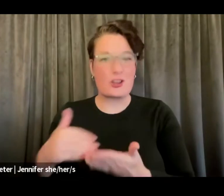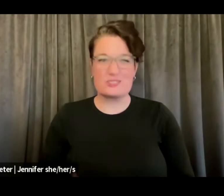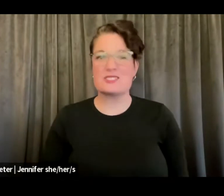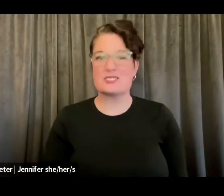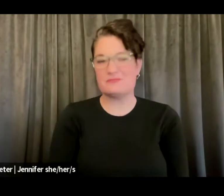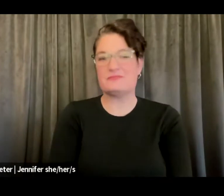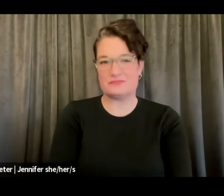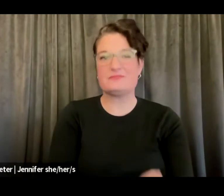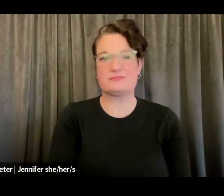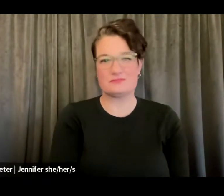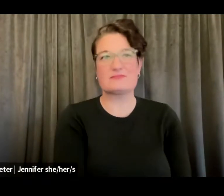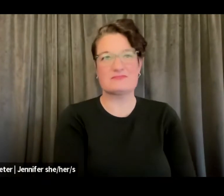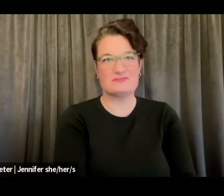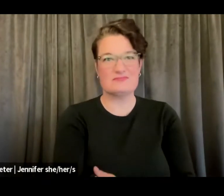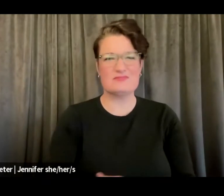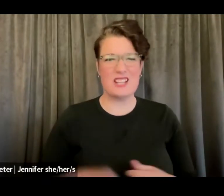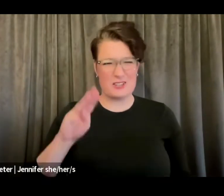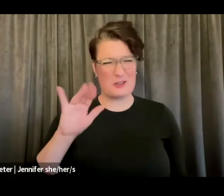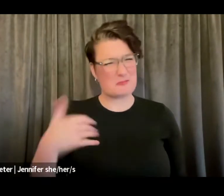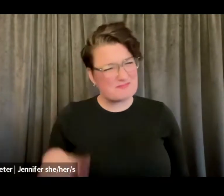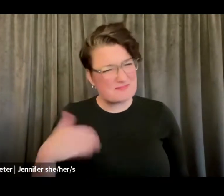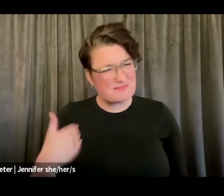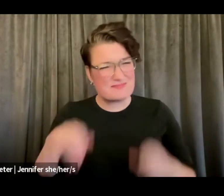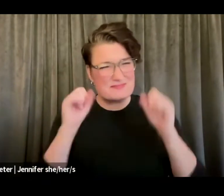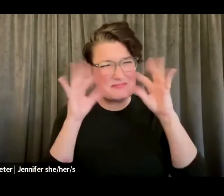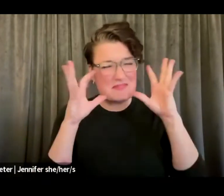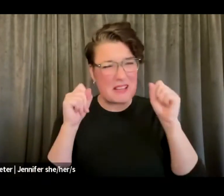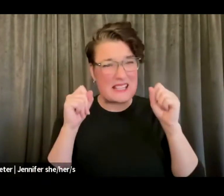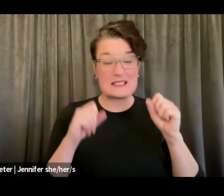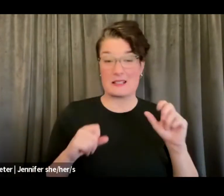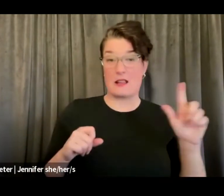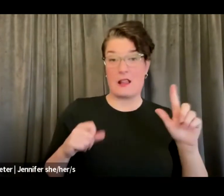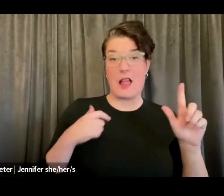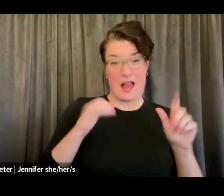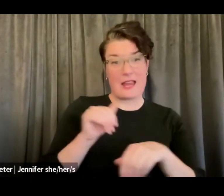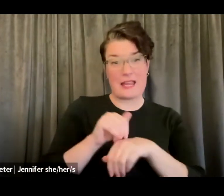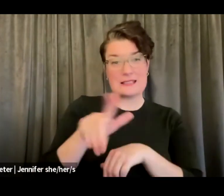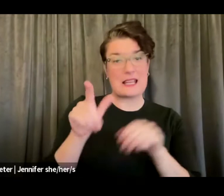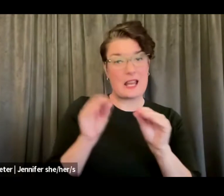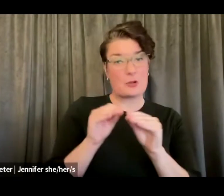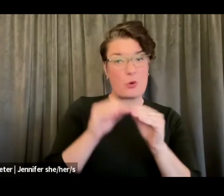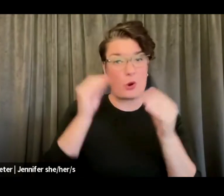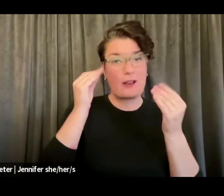Yeah. Nomy: That's amazing. Lukaza: I can send you more info.